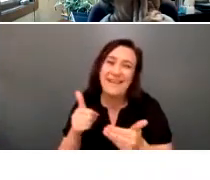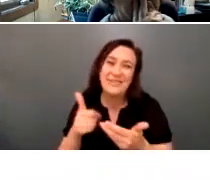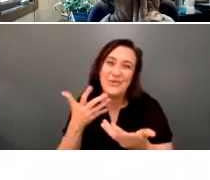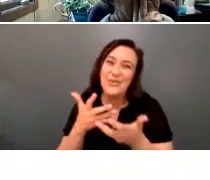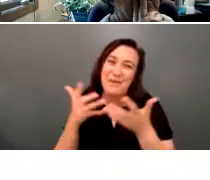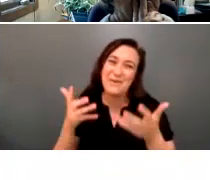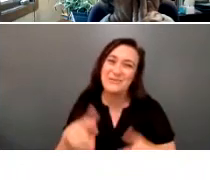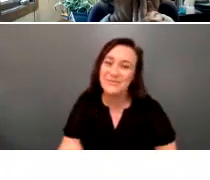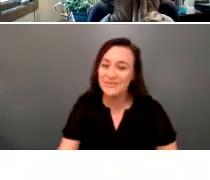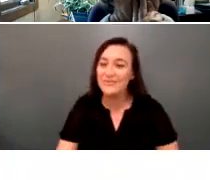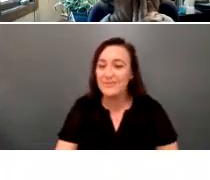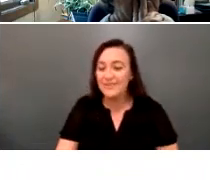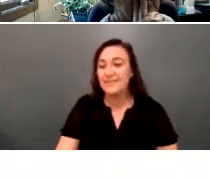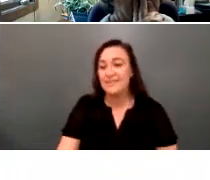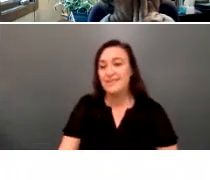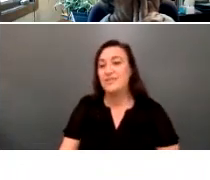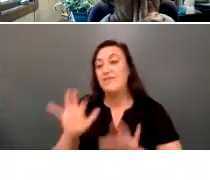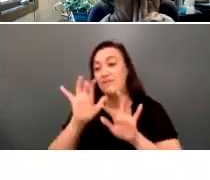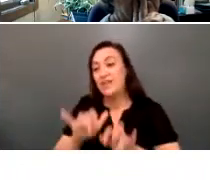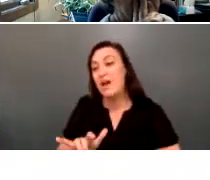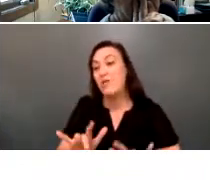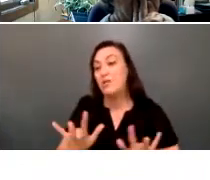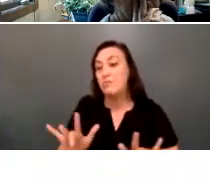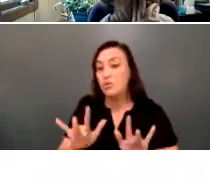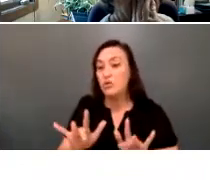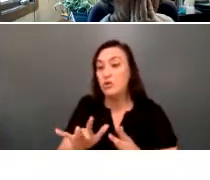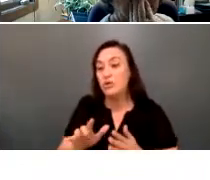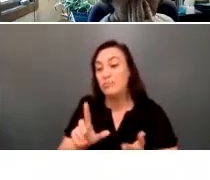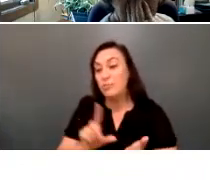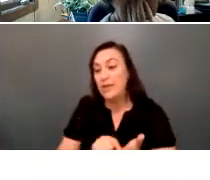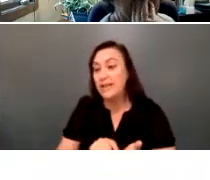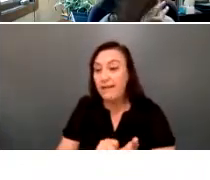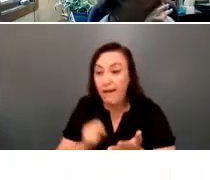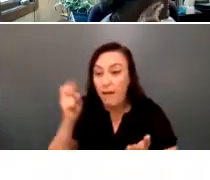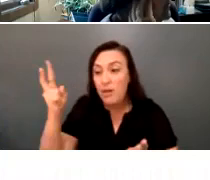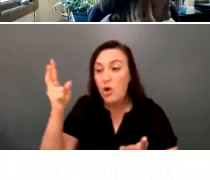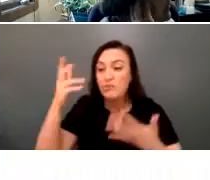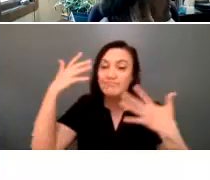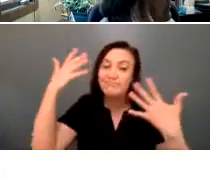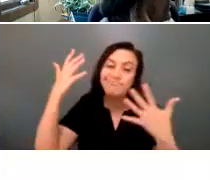On your computer, printing them out and then uploading them again or so it, oftentimes we see greater success